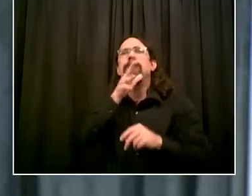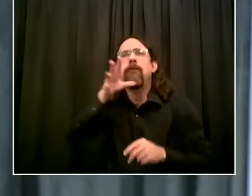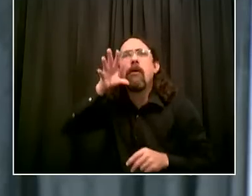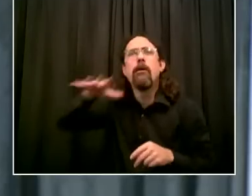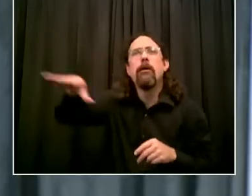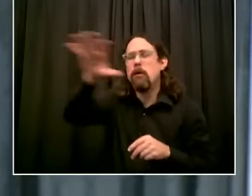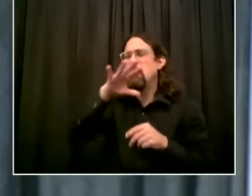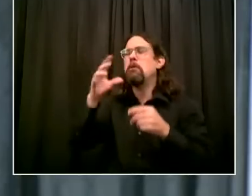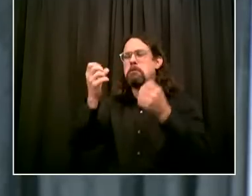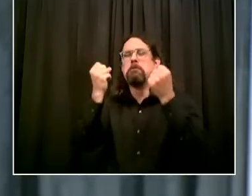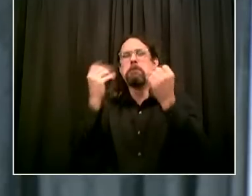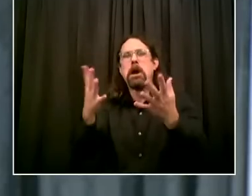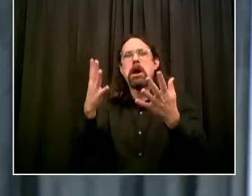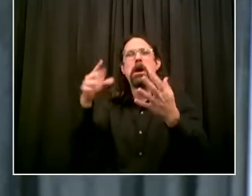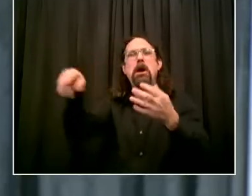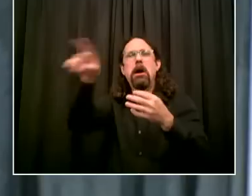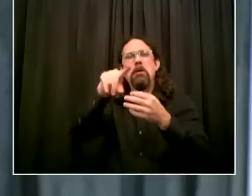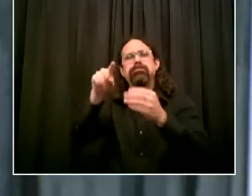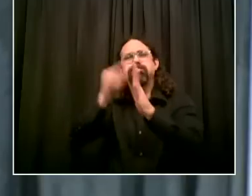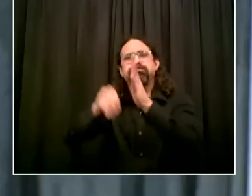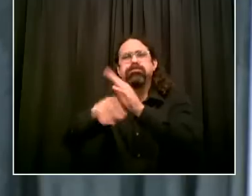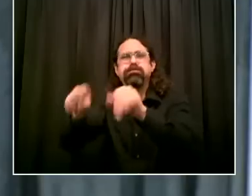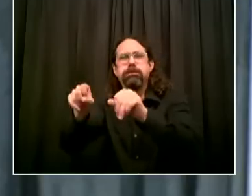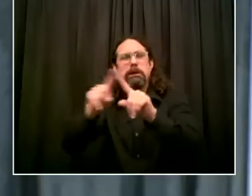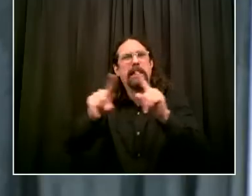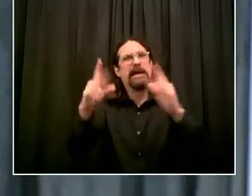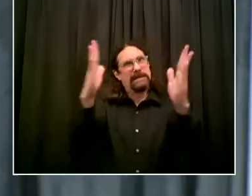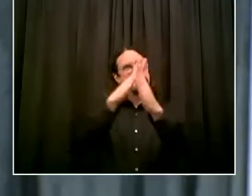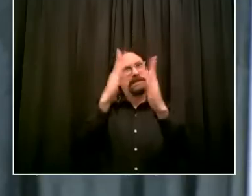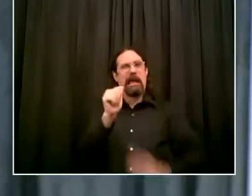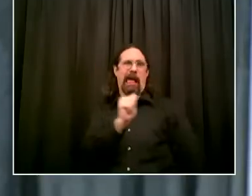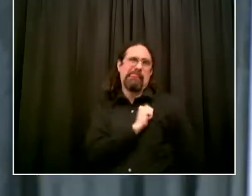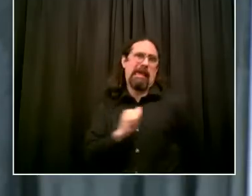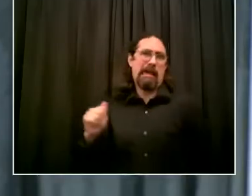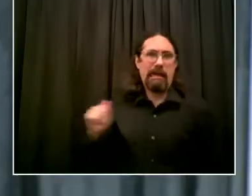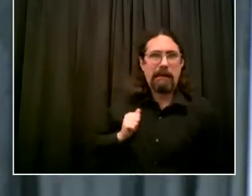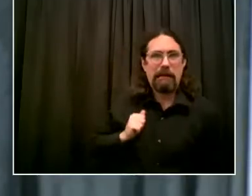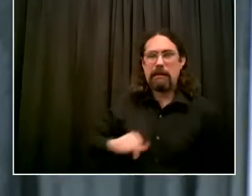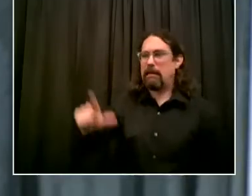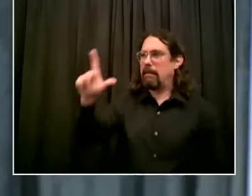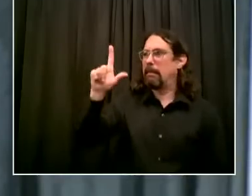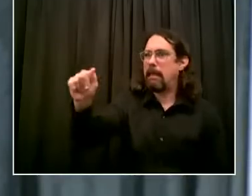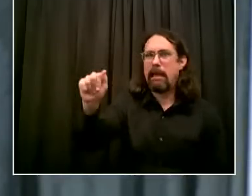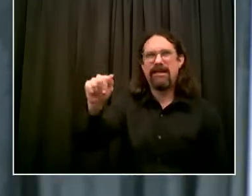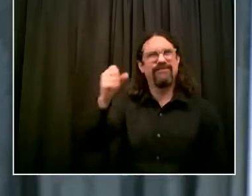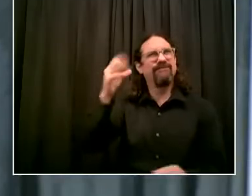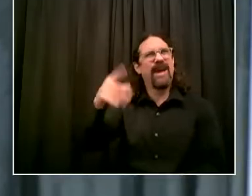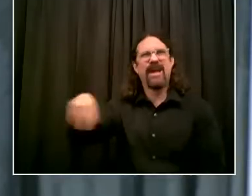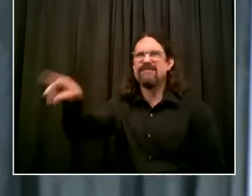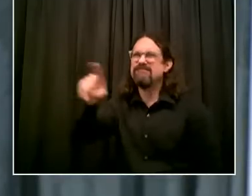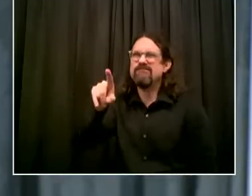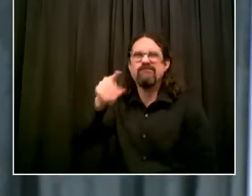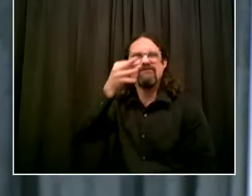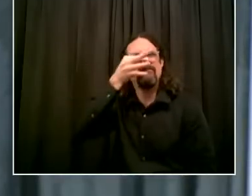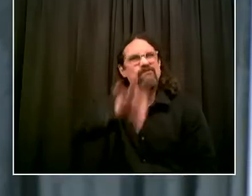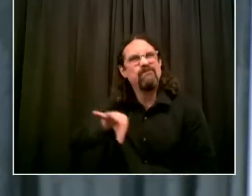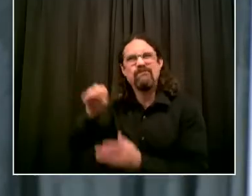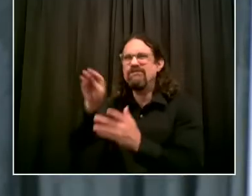BALTIMORE, BOSTONON ,MIAMI, ATLANTA, DALLAS, JUST T O TNAME A